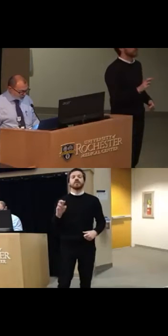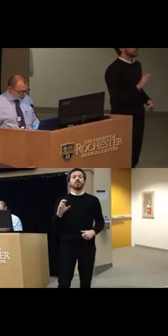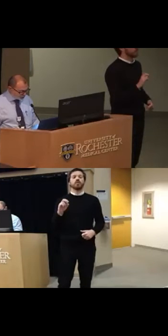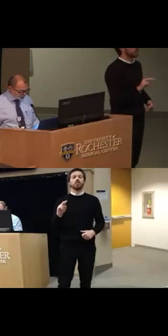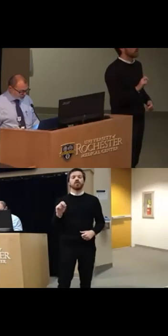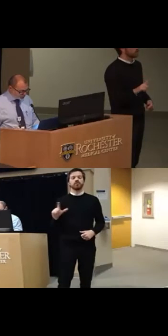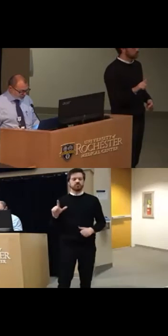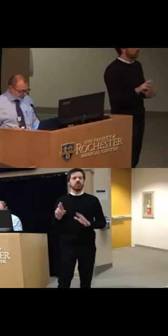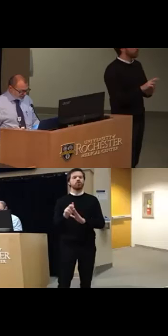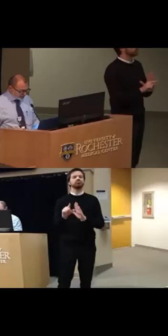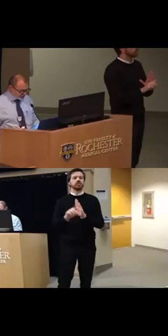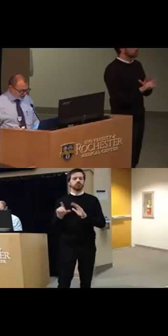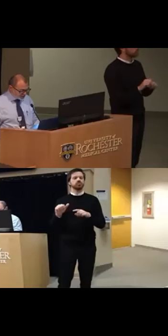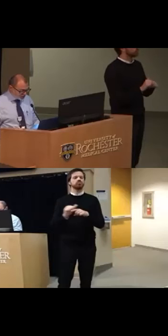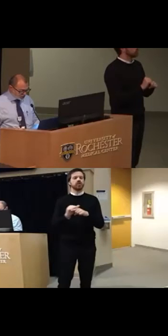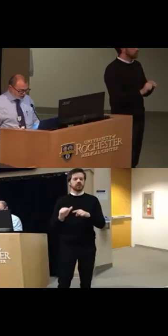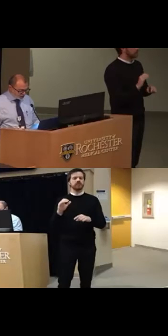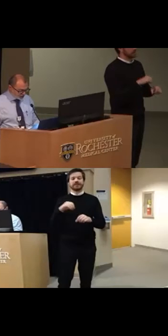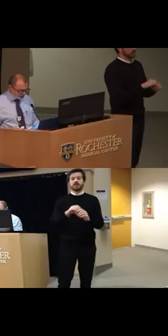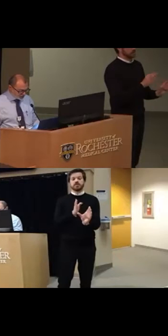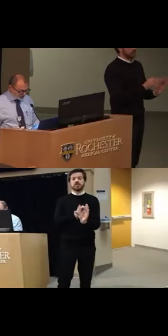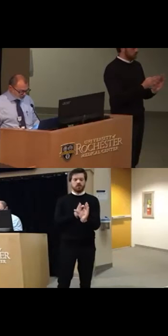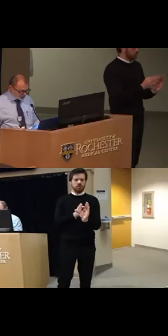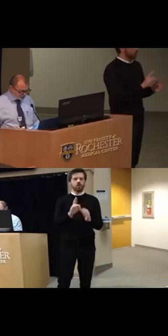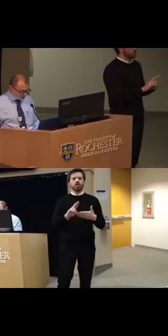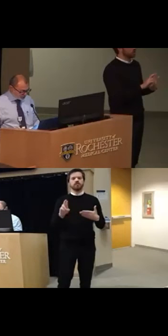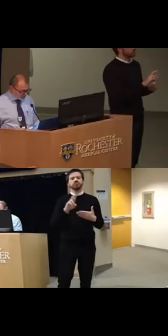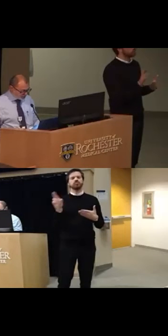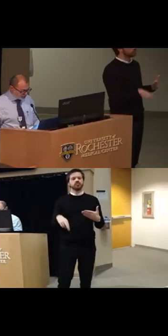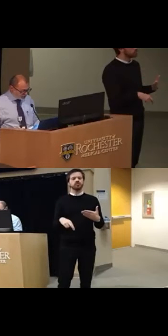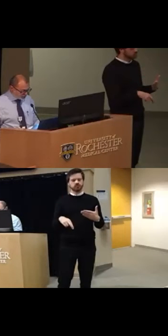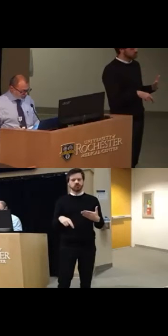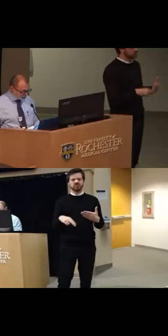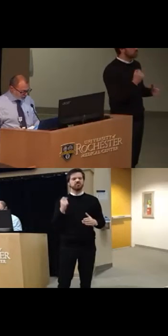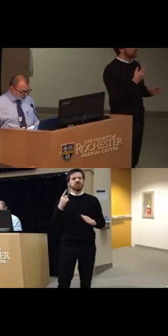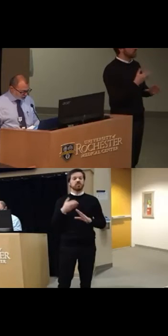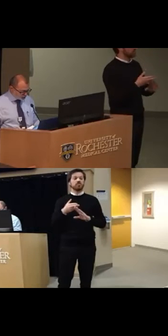undergraduate training in Psychology at the University of Rochester prior to her graduate